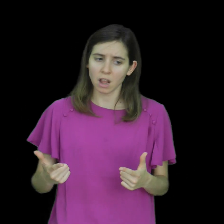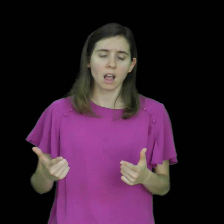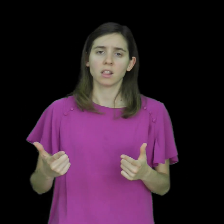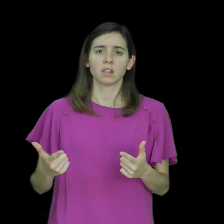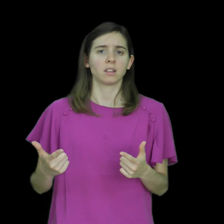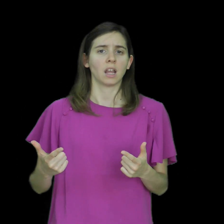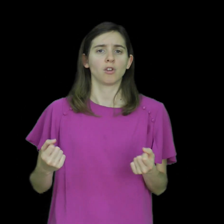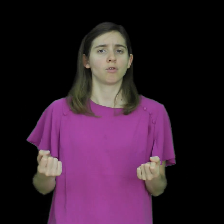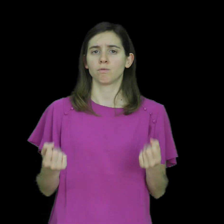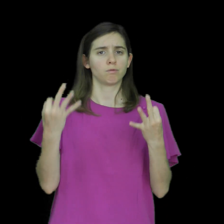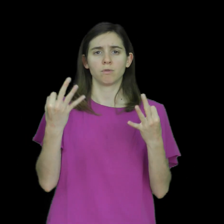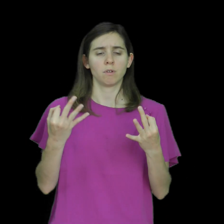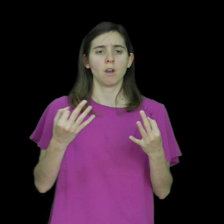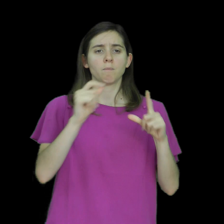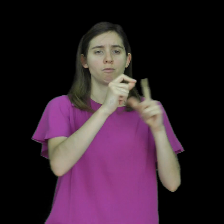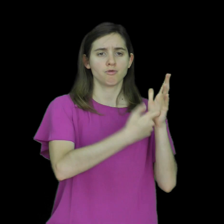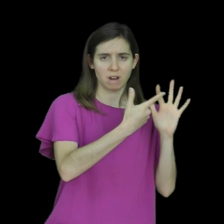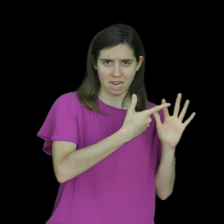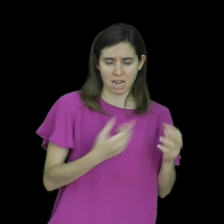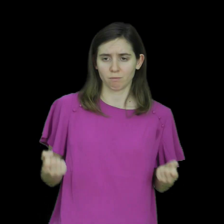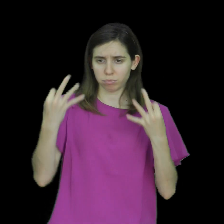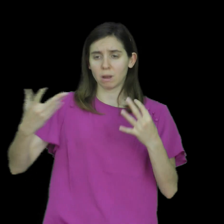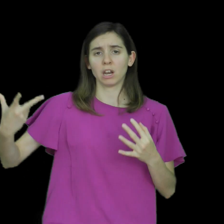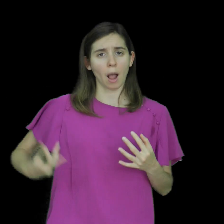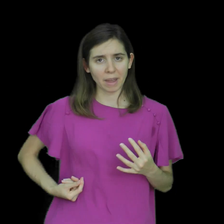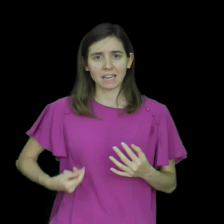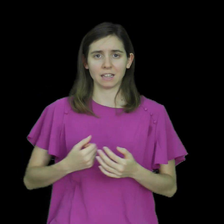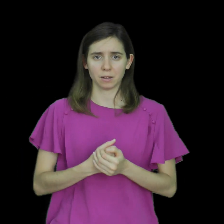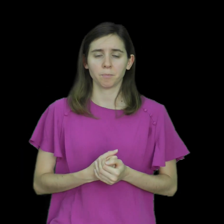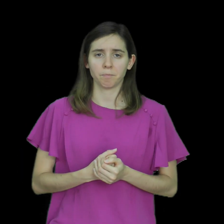the criteria for diabetes or prediabetes.